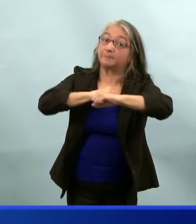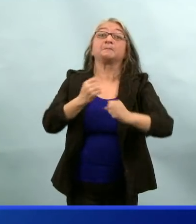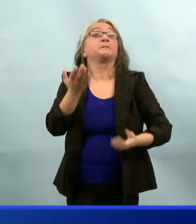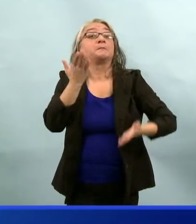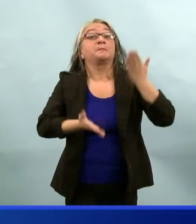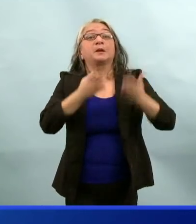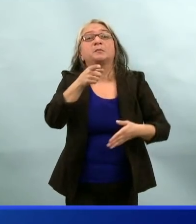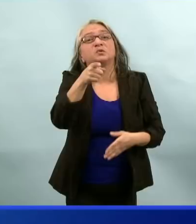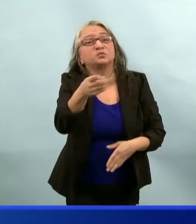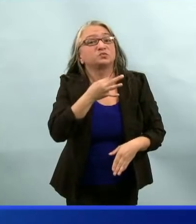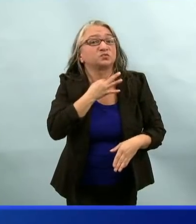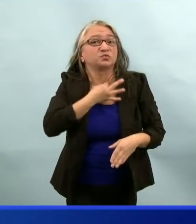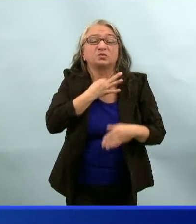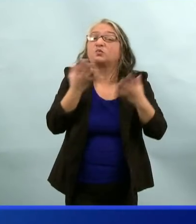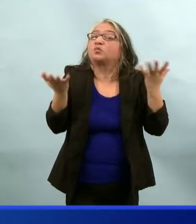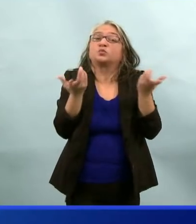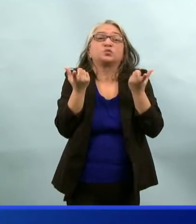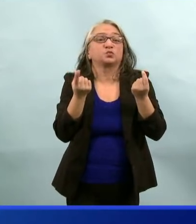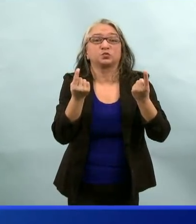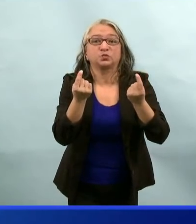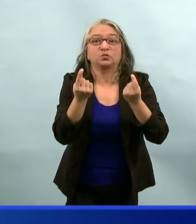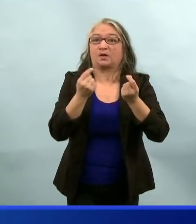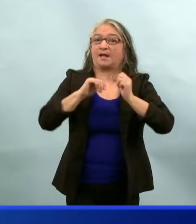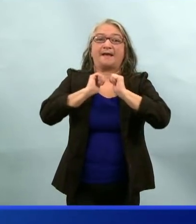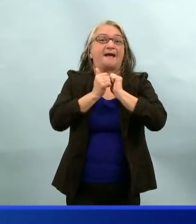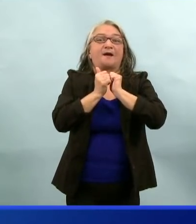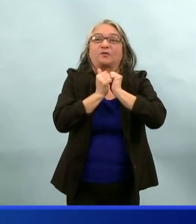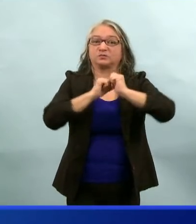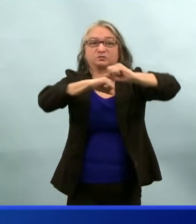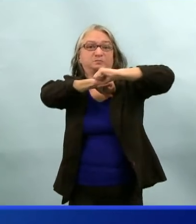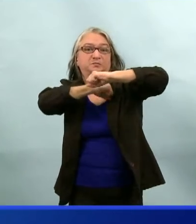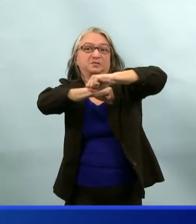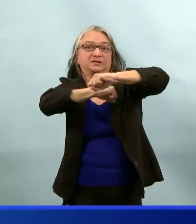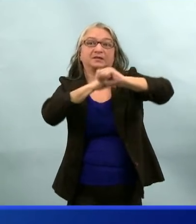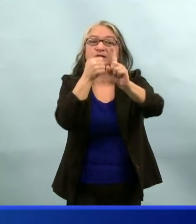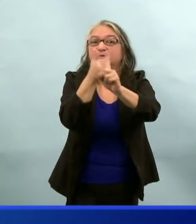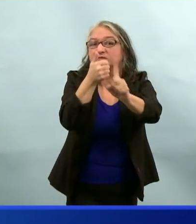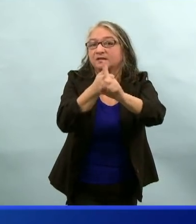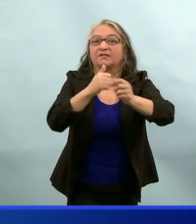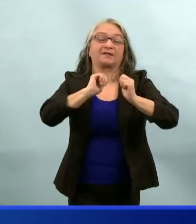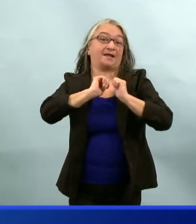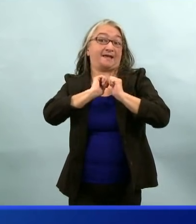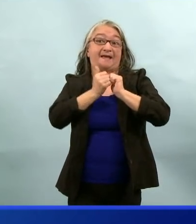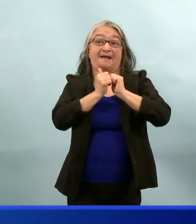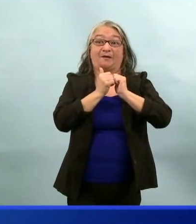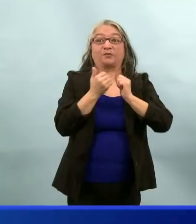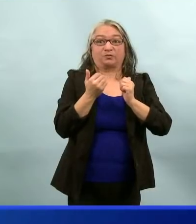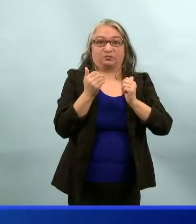yourself and those around you from kova 19 the new variant as well as reduced to strain on our health